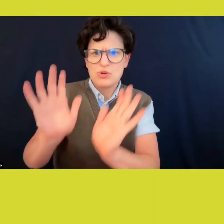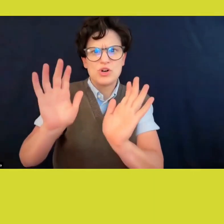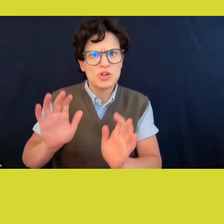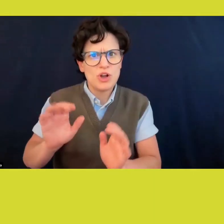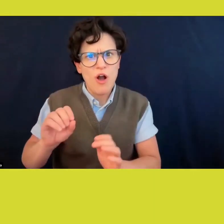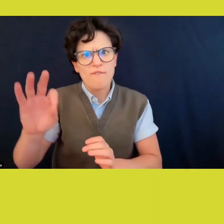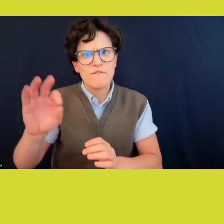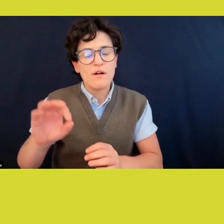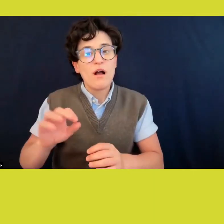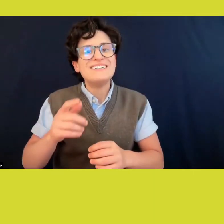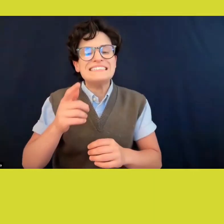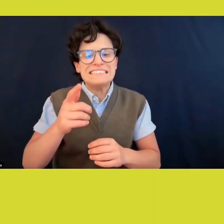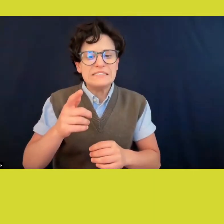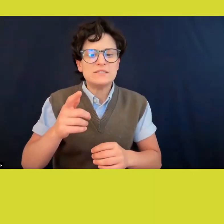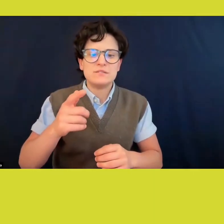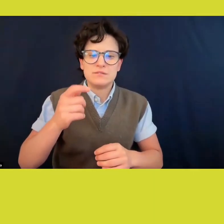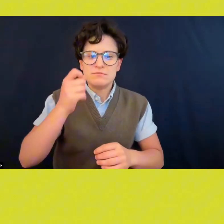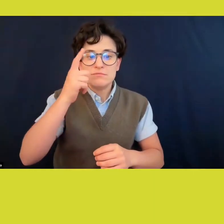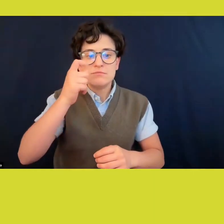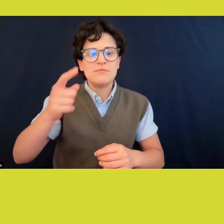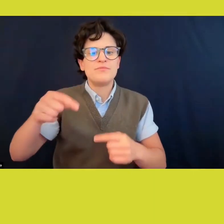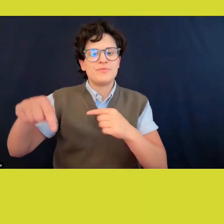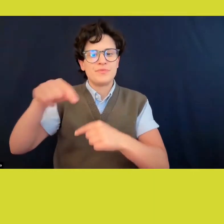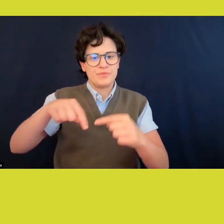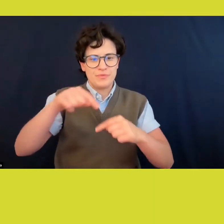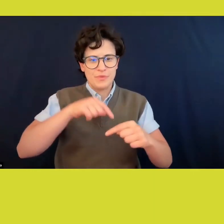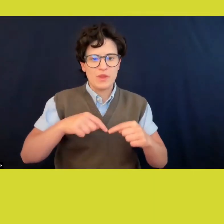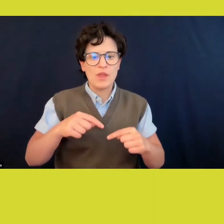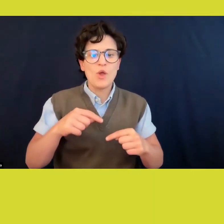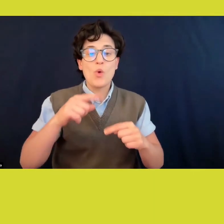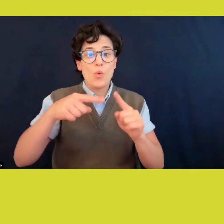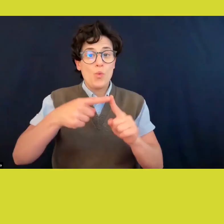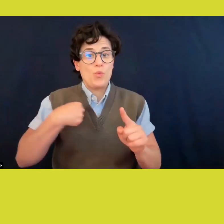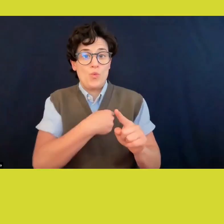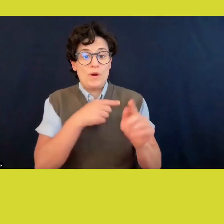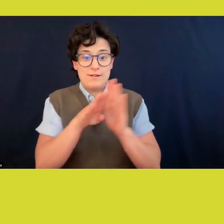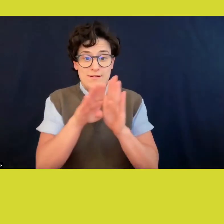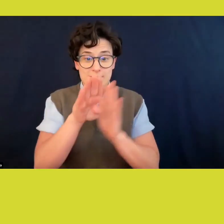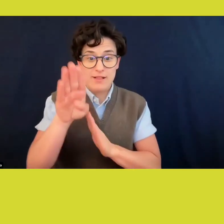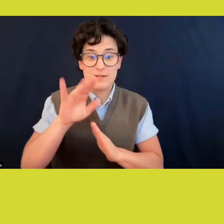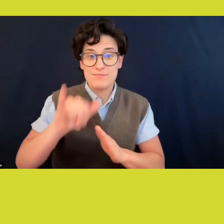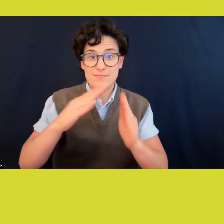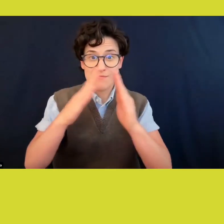would describe as a "staircase" or "12-step system", it's